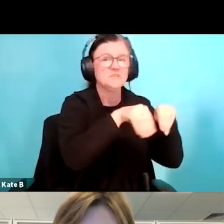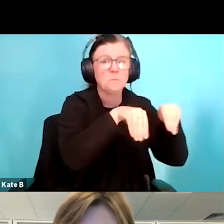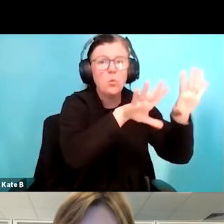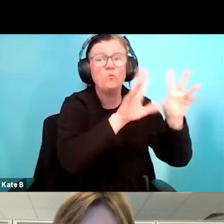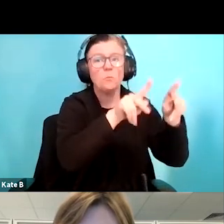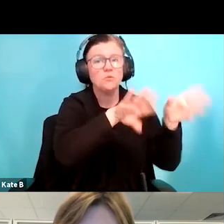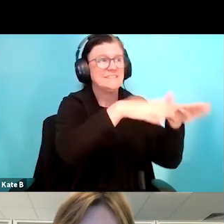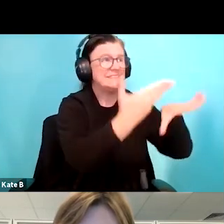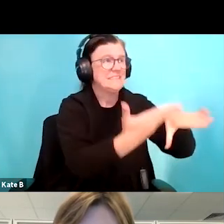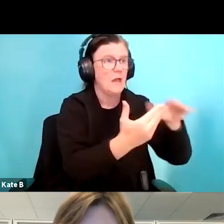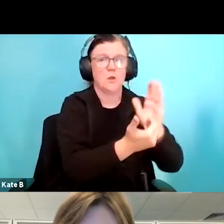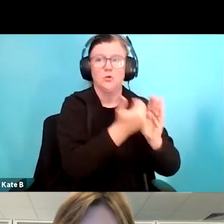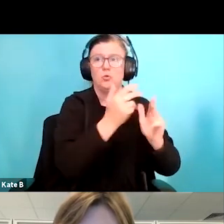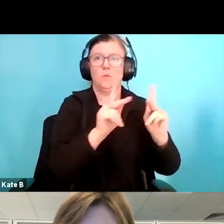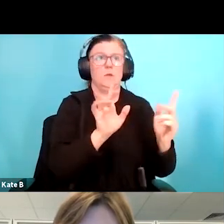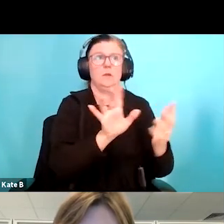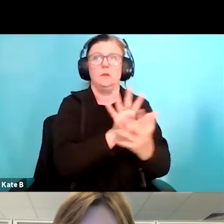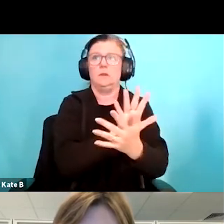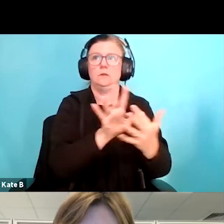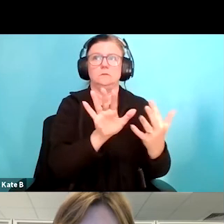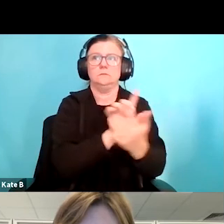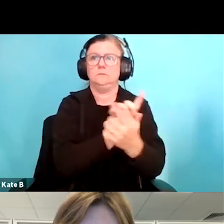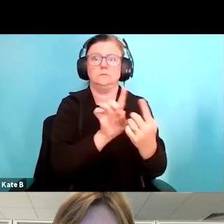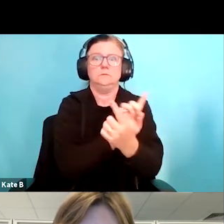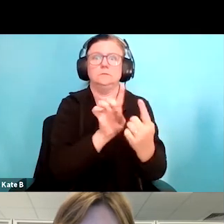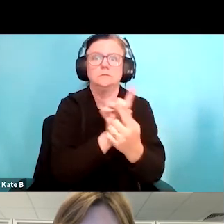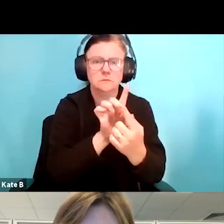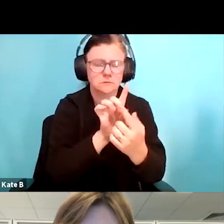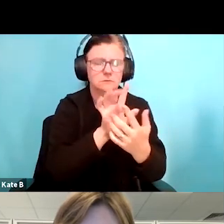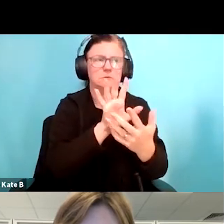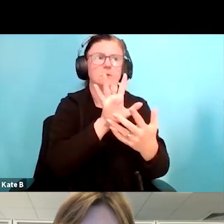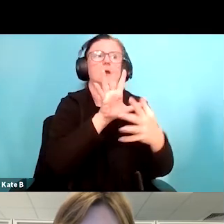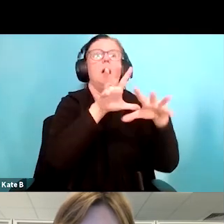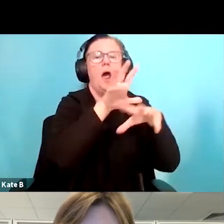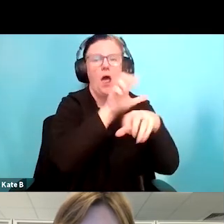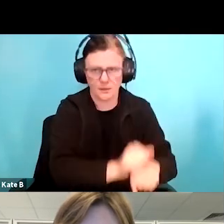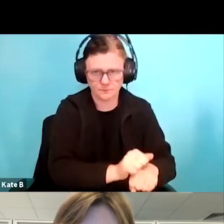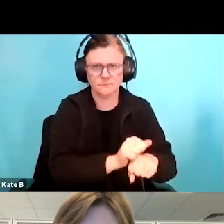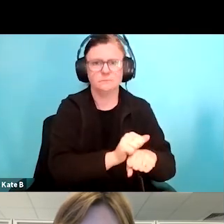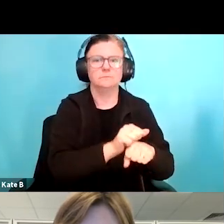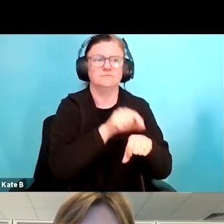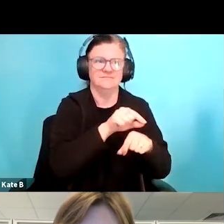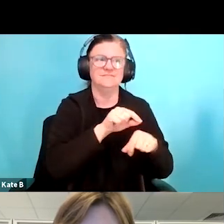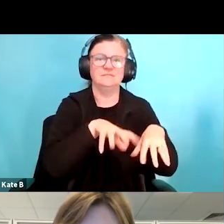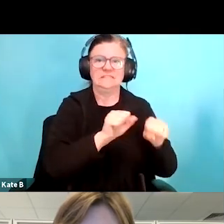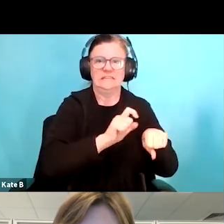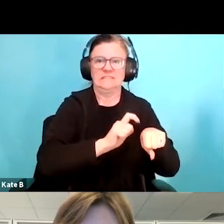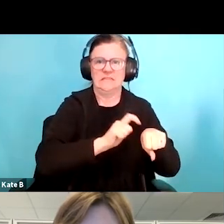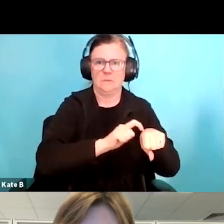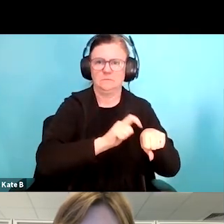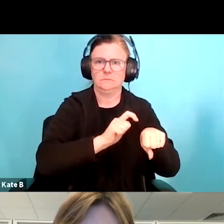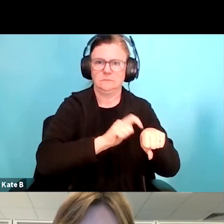having a network to help build that up really can help you move from that temporary state back